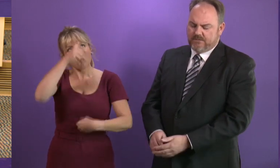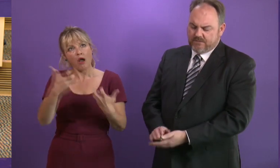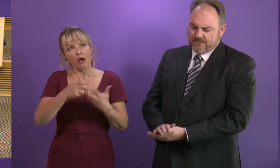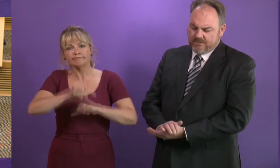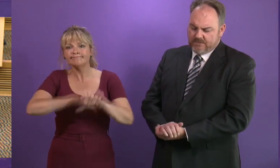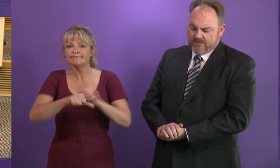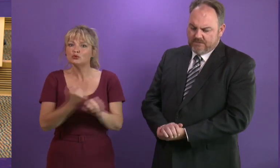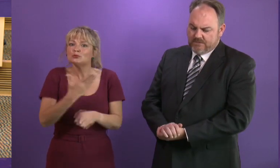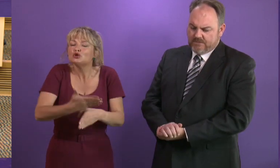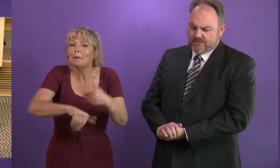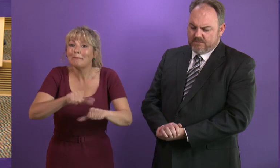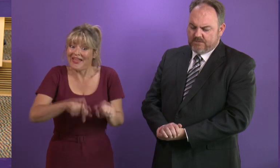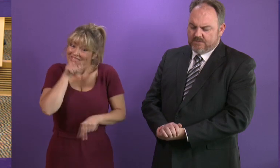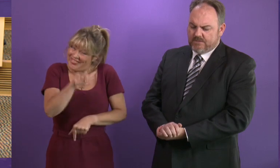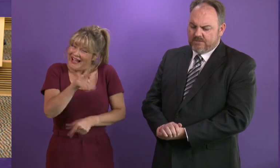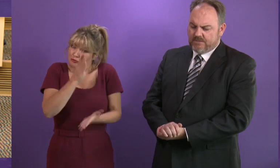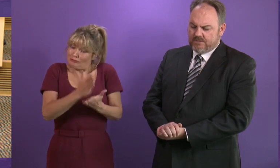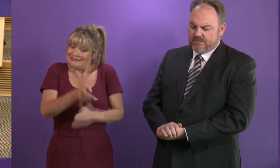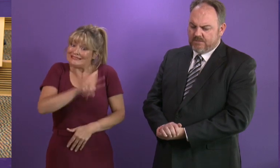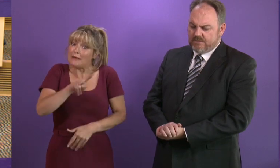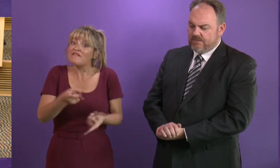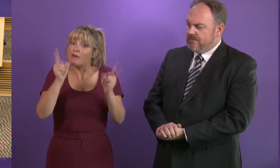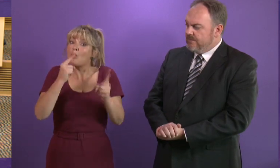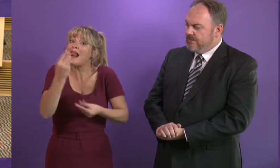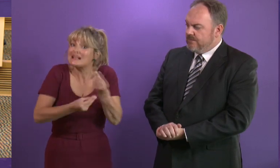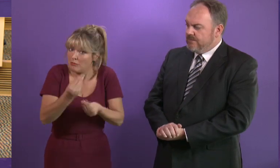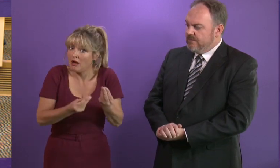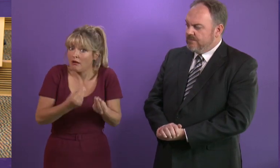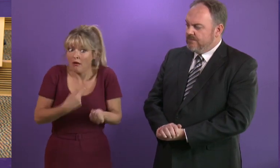First Minister will outline this afternoon. I hope that I have not breached any conventions